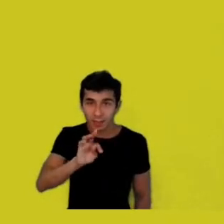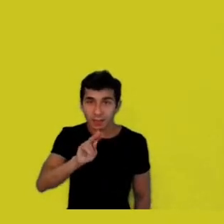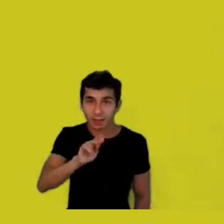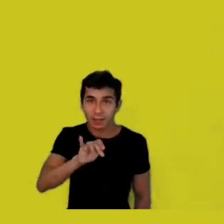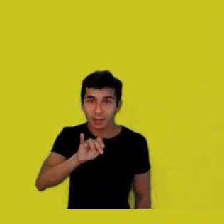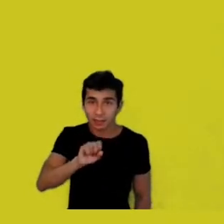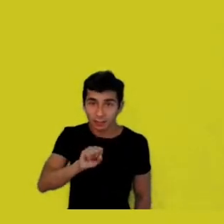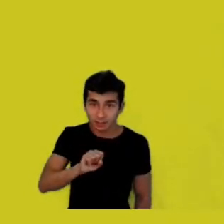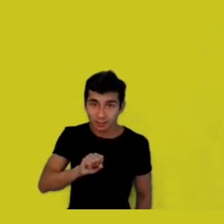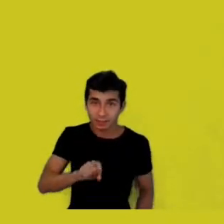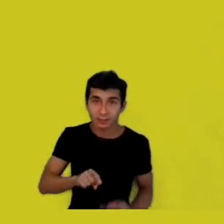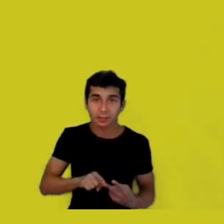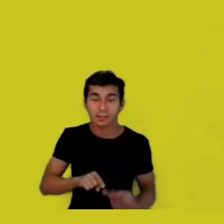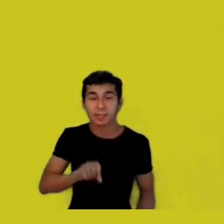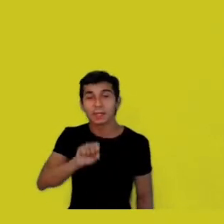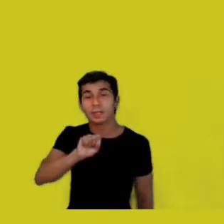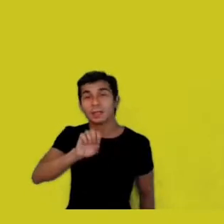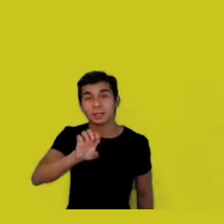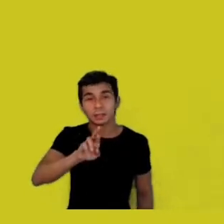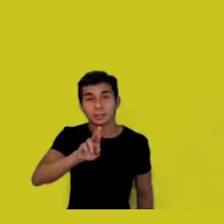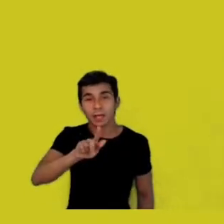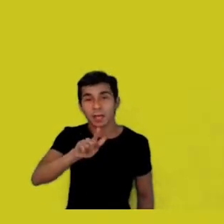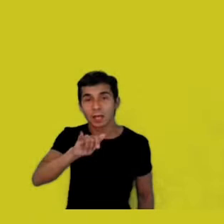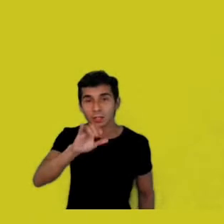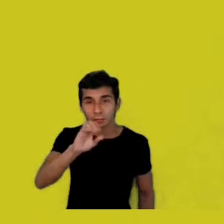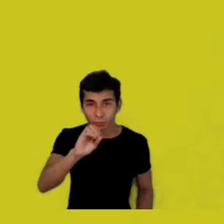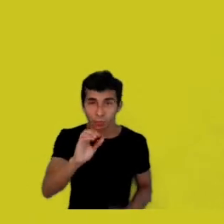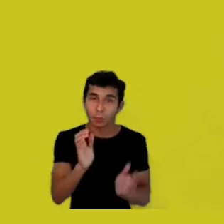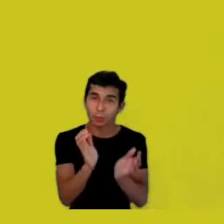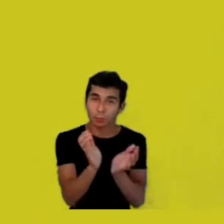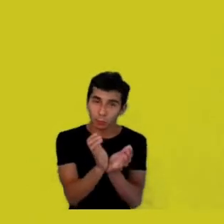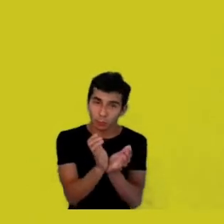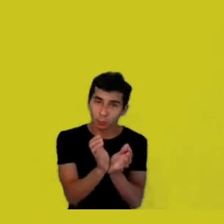to the whole staff, the interpreters,